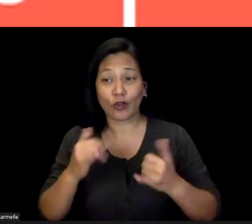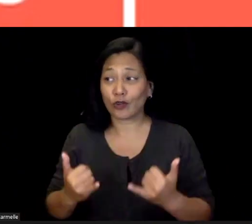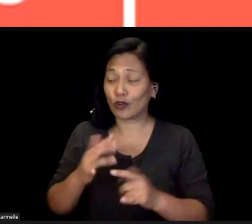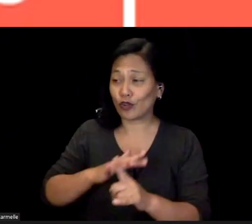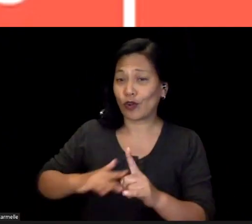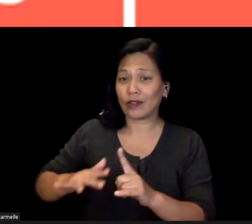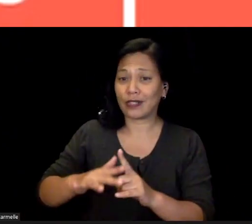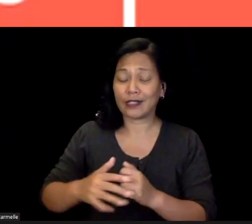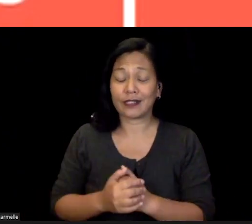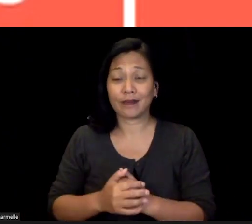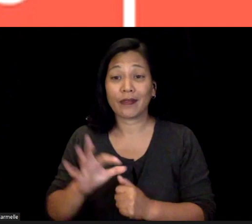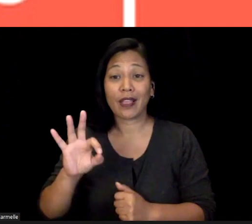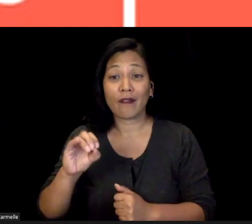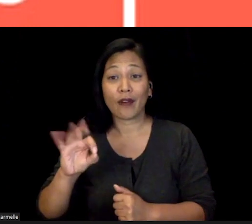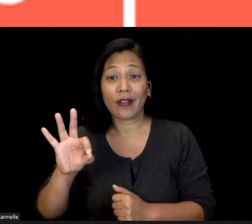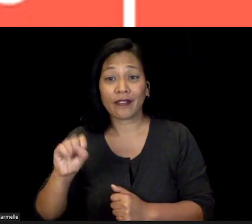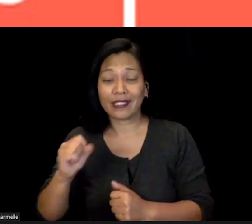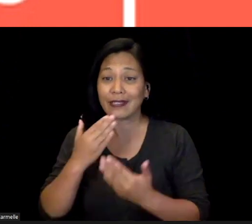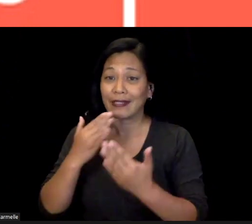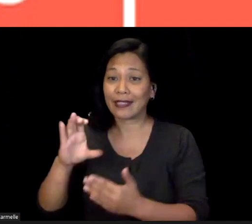FOFS would like to thank our presenting partner, CBC Gem,